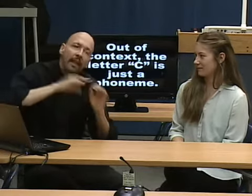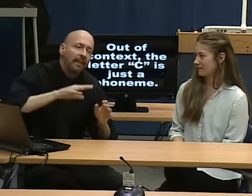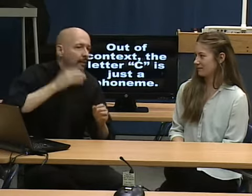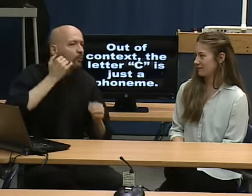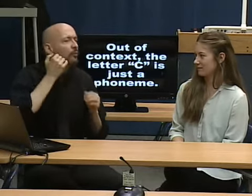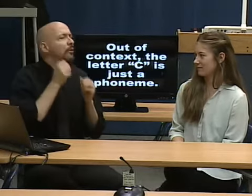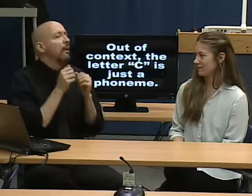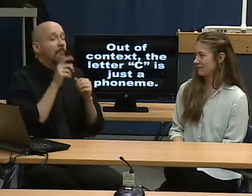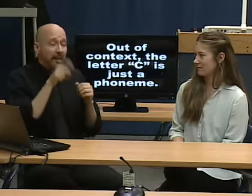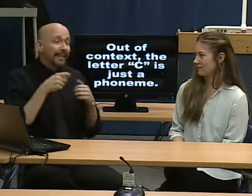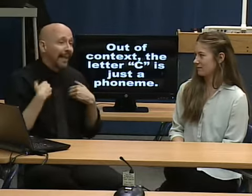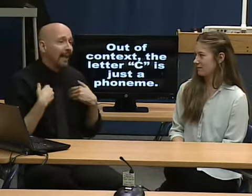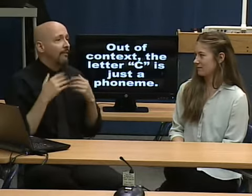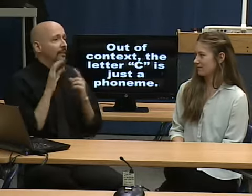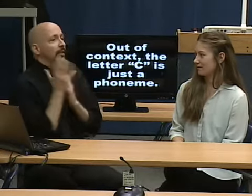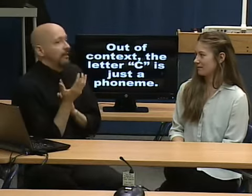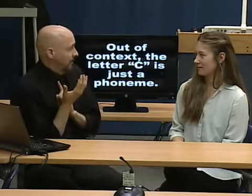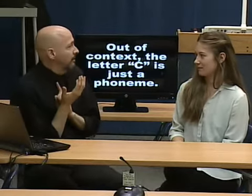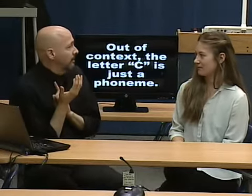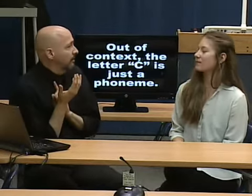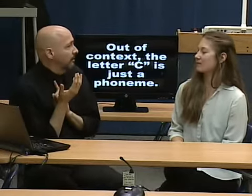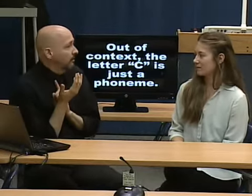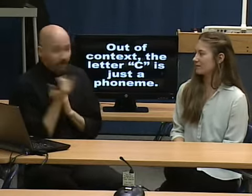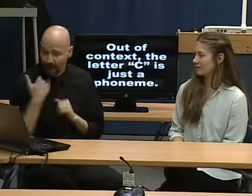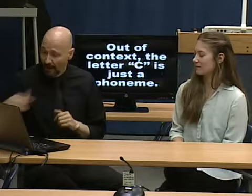No, no. It means -nothing-. It needs to have context.